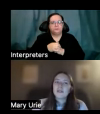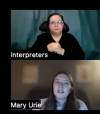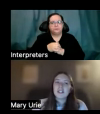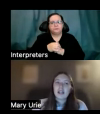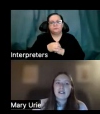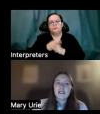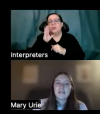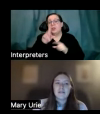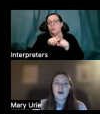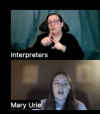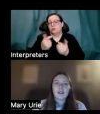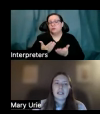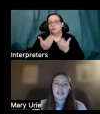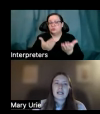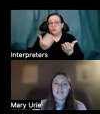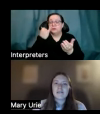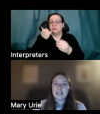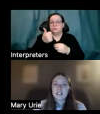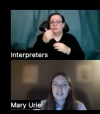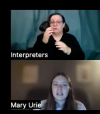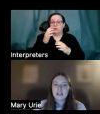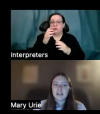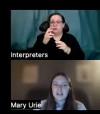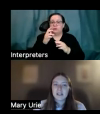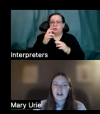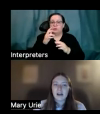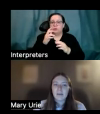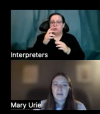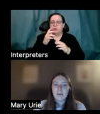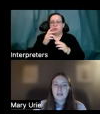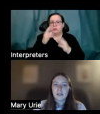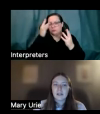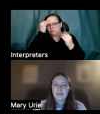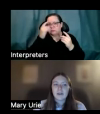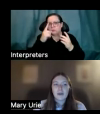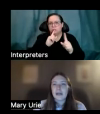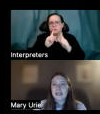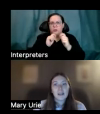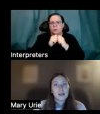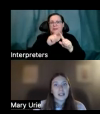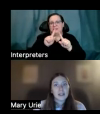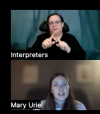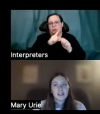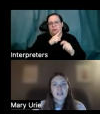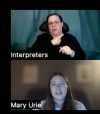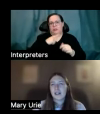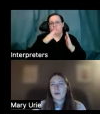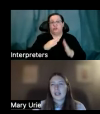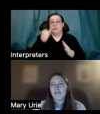also suggest, if you are looking at different legislators, if you know anything about that legislator and kind of what they